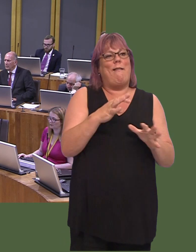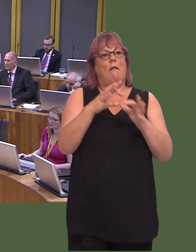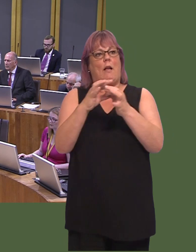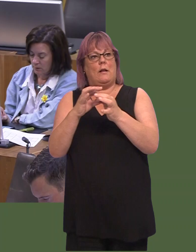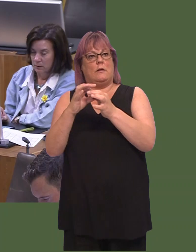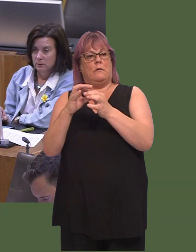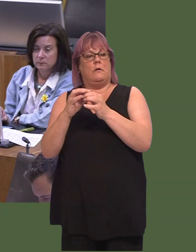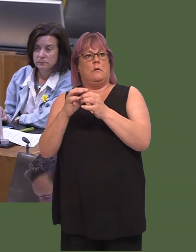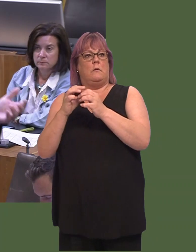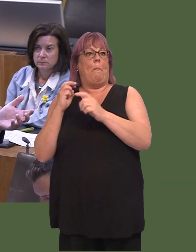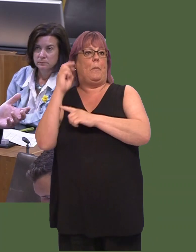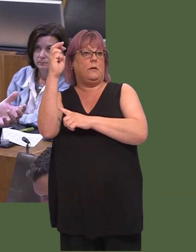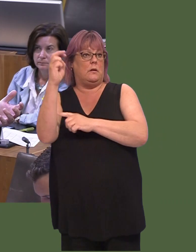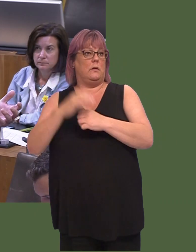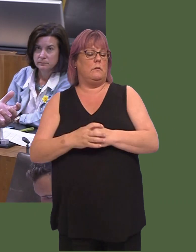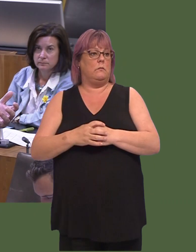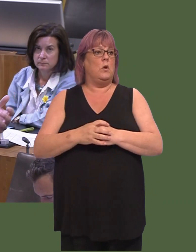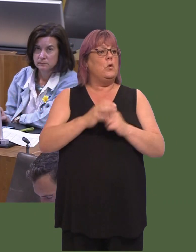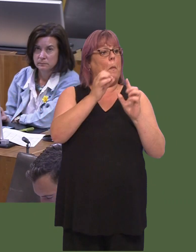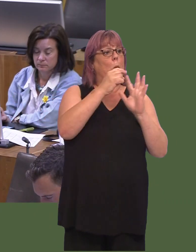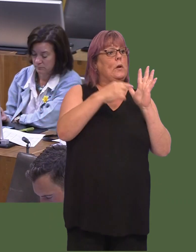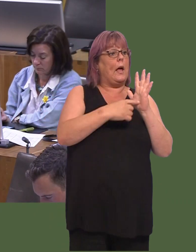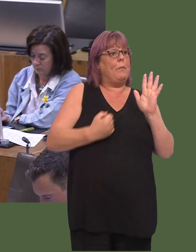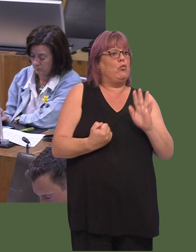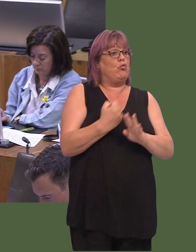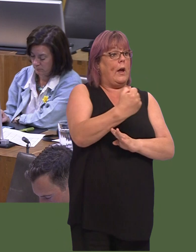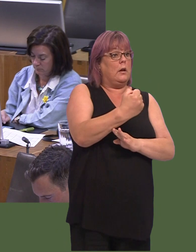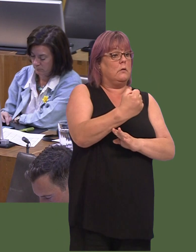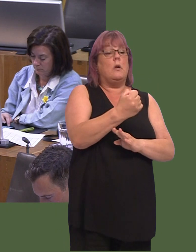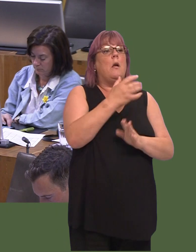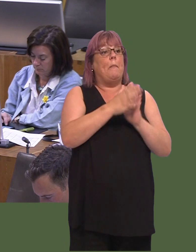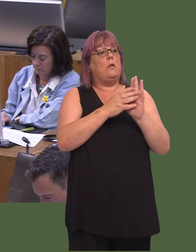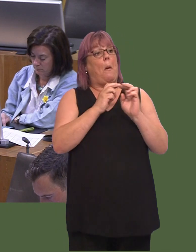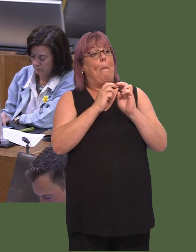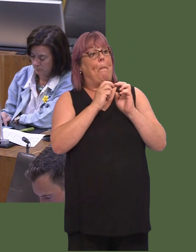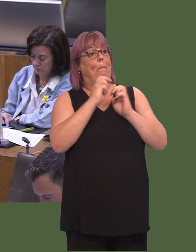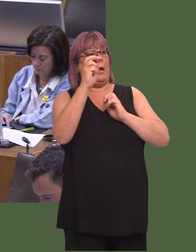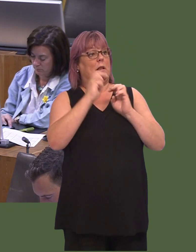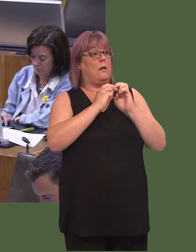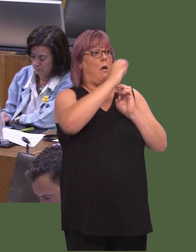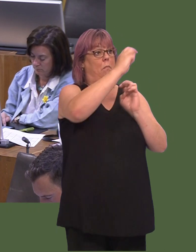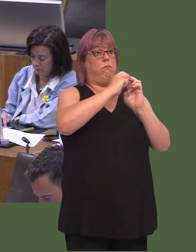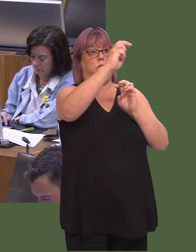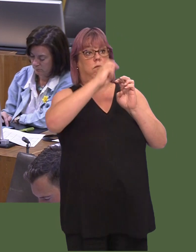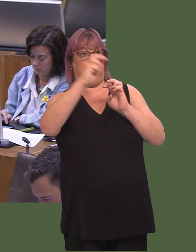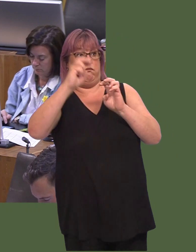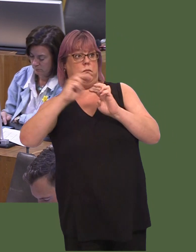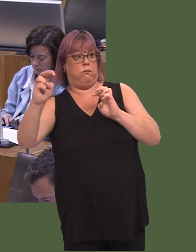services link in, for example, with Port Talbot Parkway station, and that people see that they have a seamless integrated public transport system.